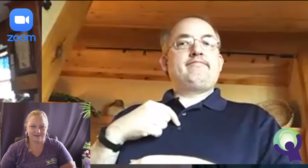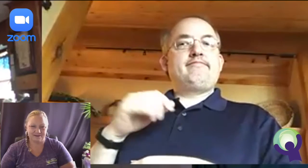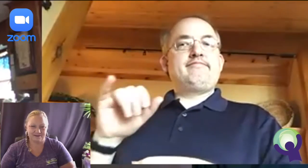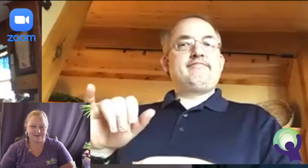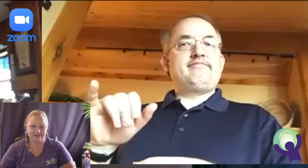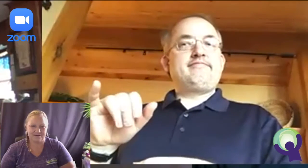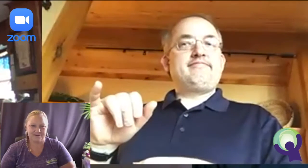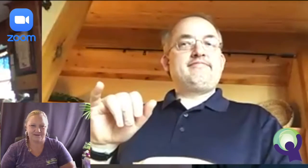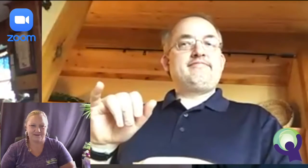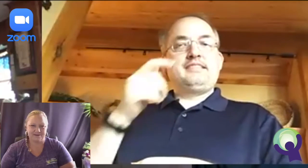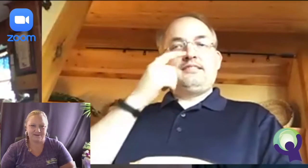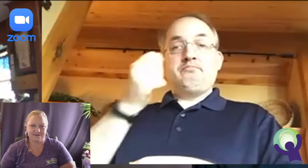One lesson I learned while I was there